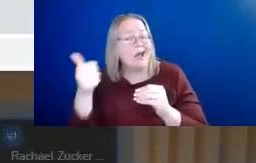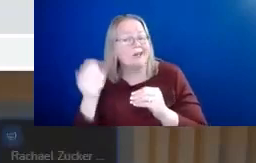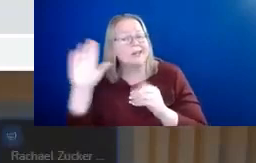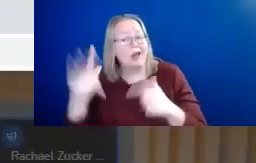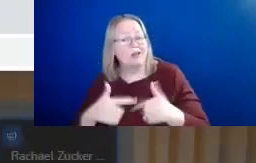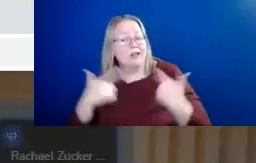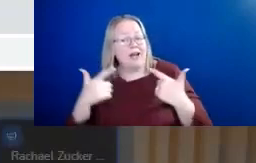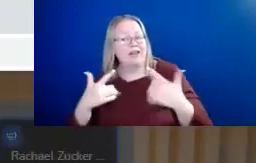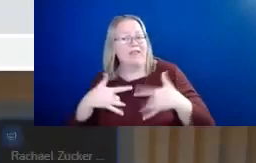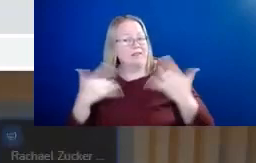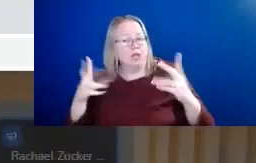12:29:26 More